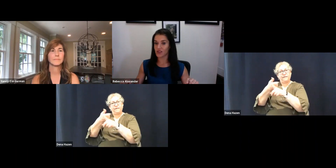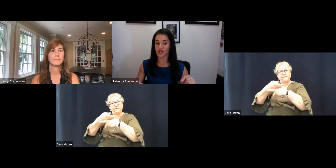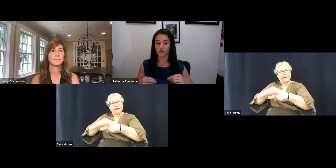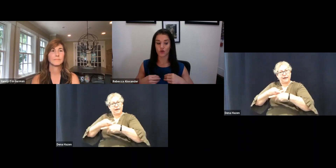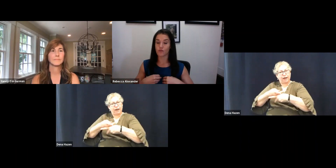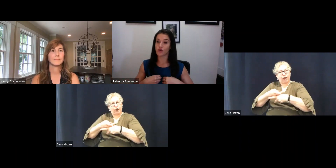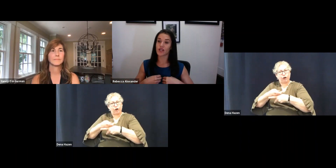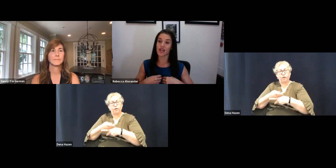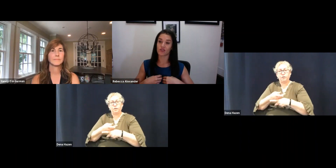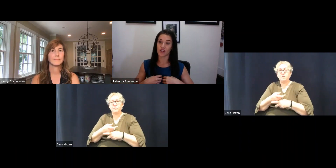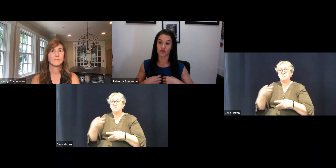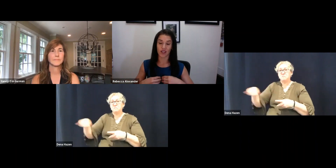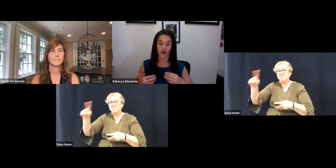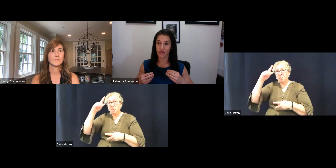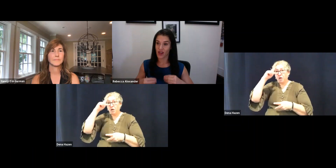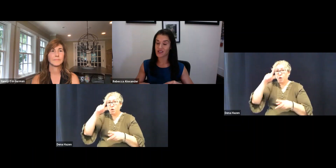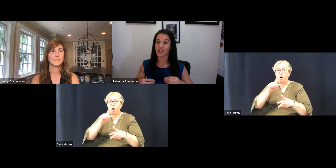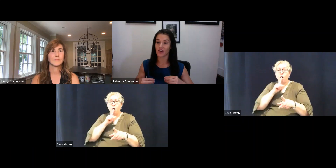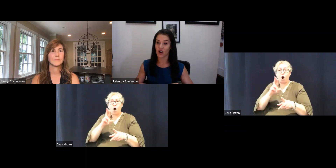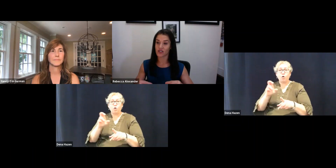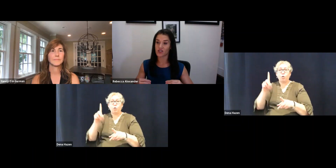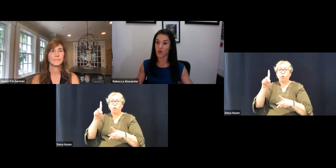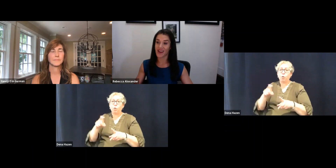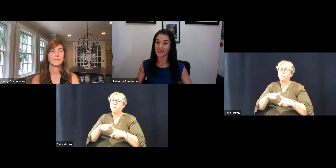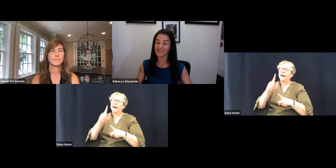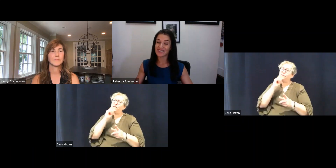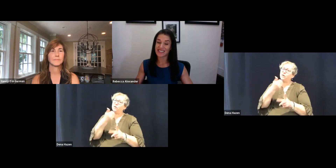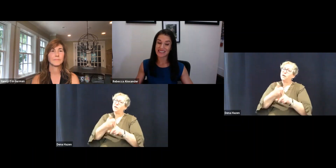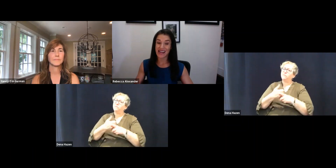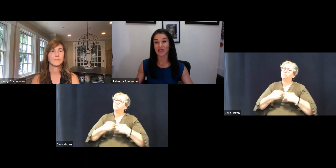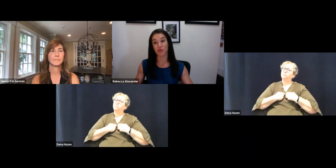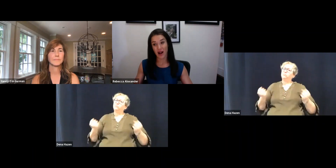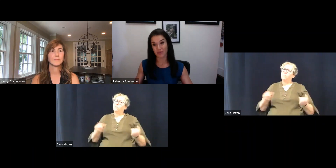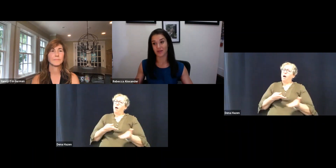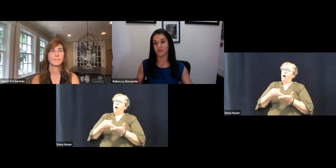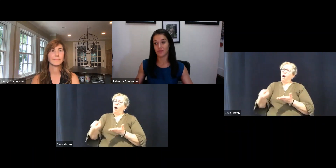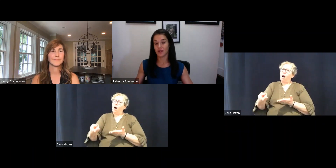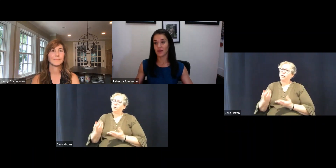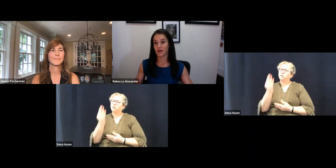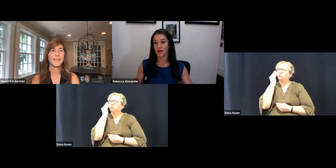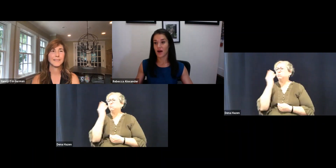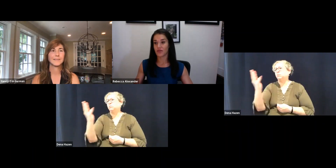I think if you communicate yourself in an authentic and honest way, that's not your problem.